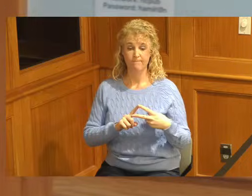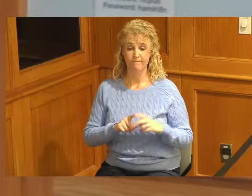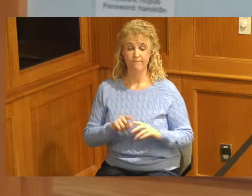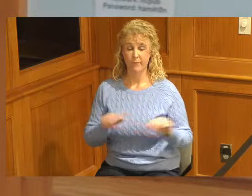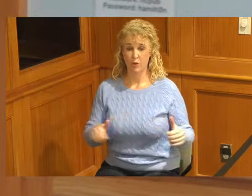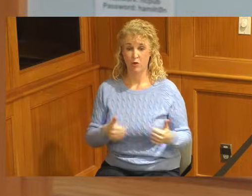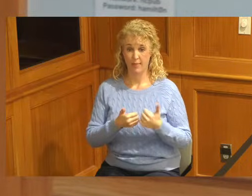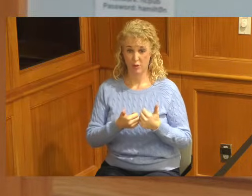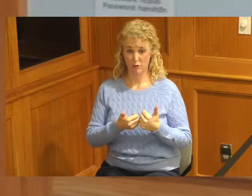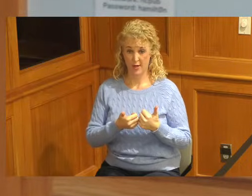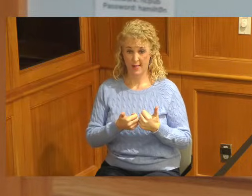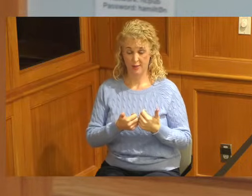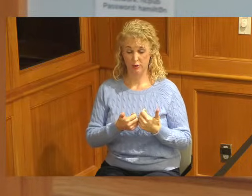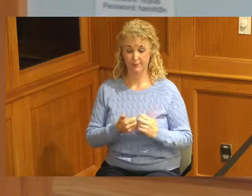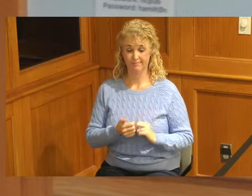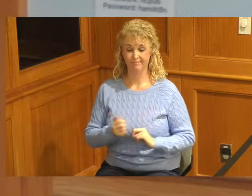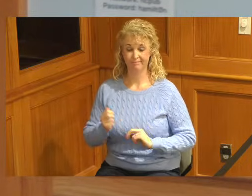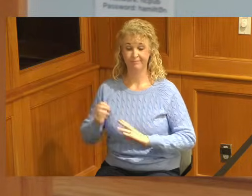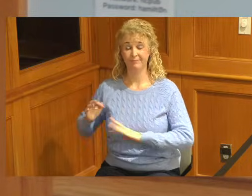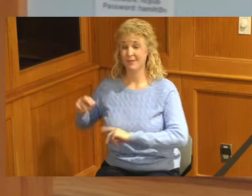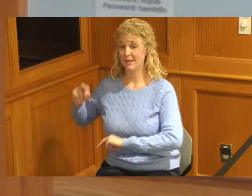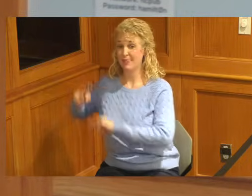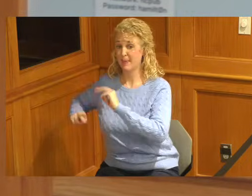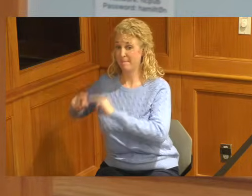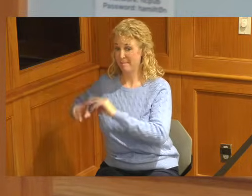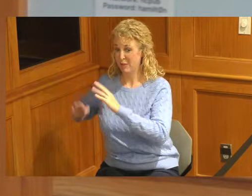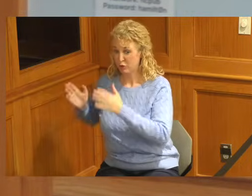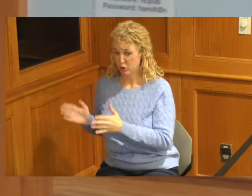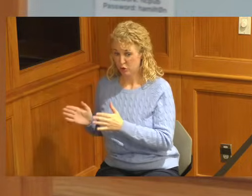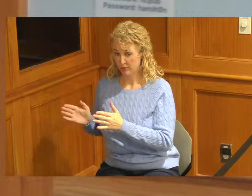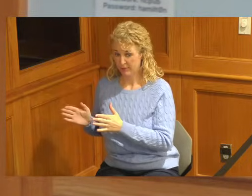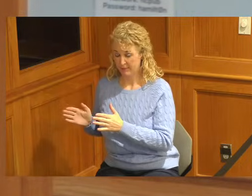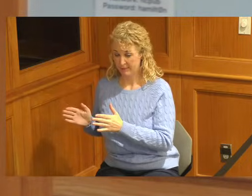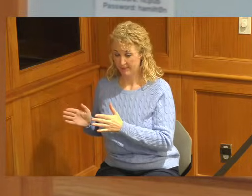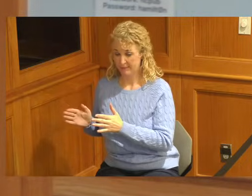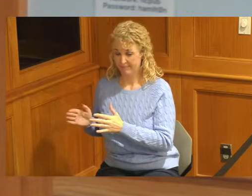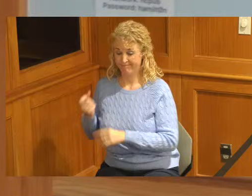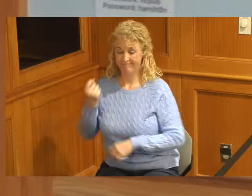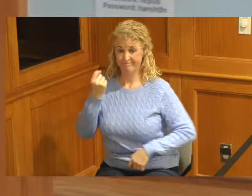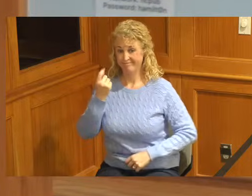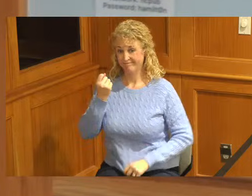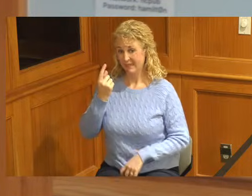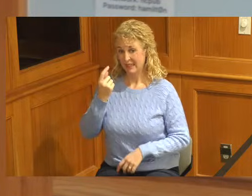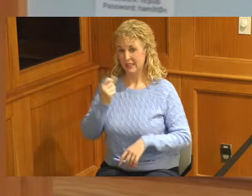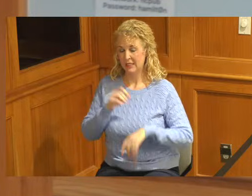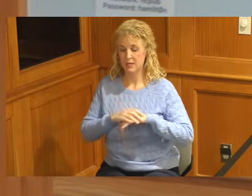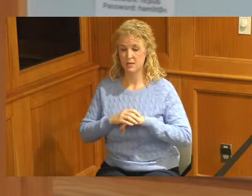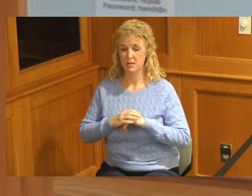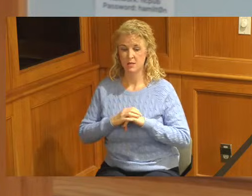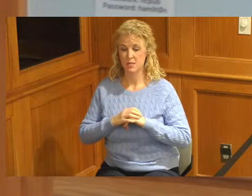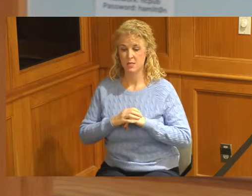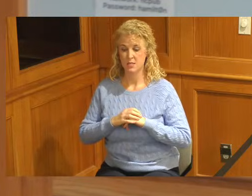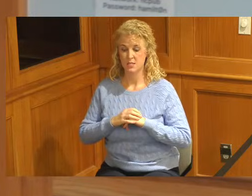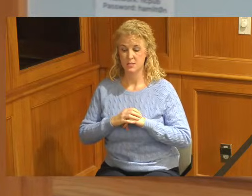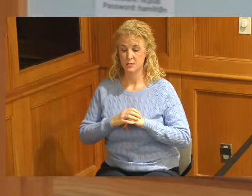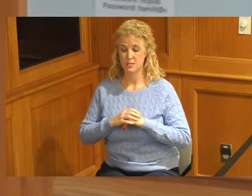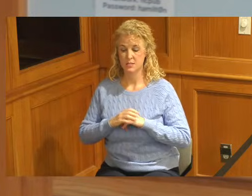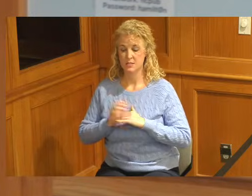builders of the housing, the developers, and there aren't as many who have as much experience doing